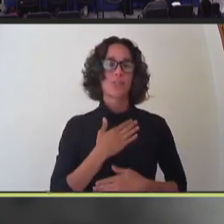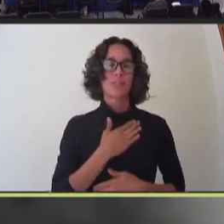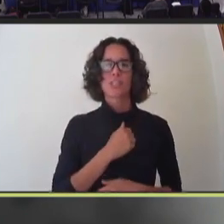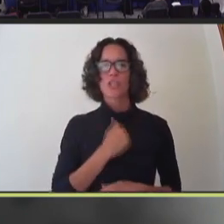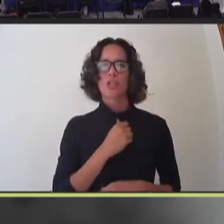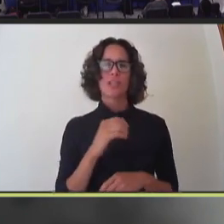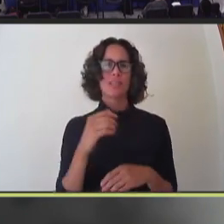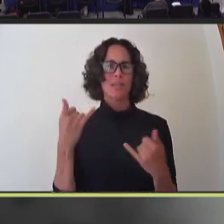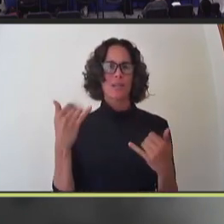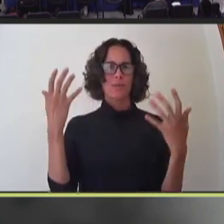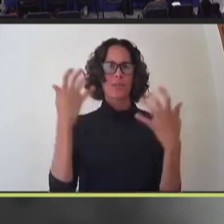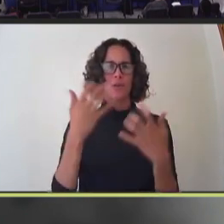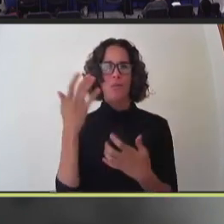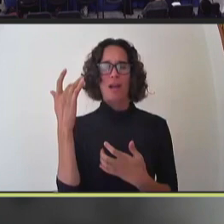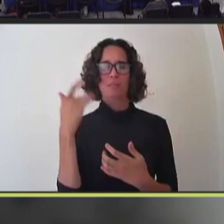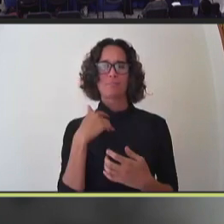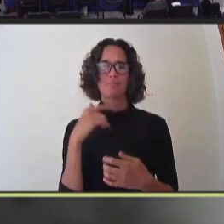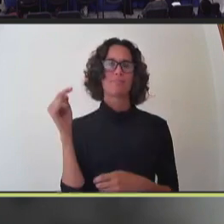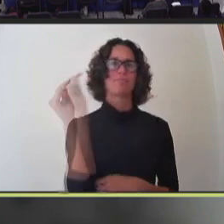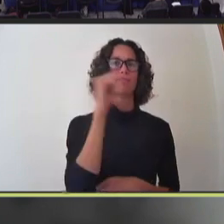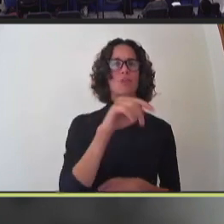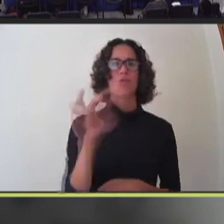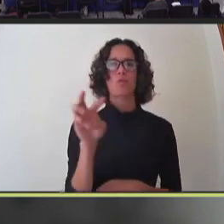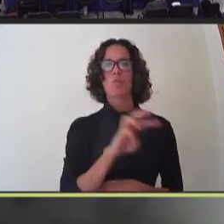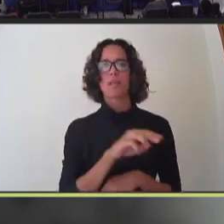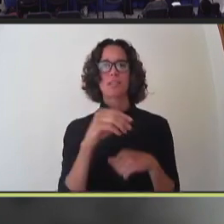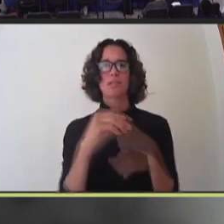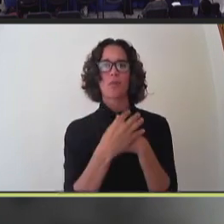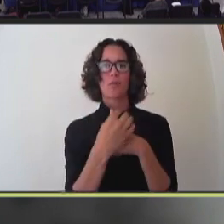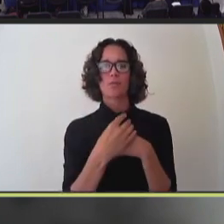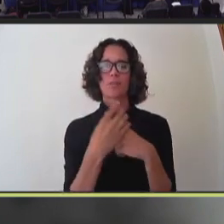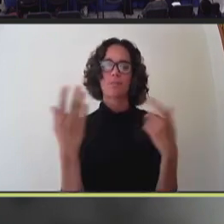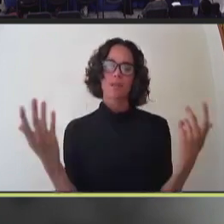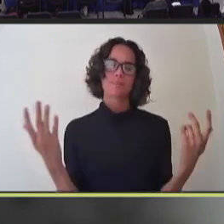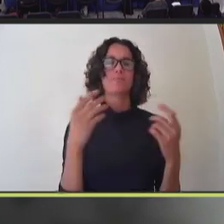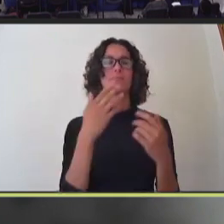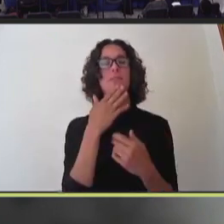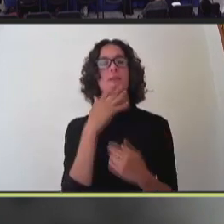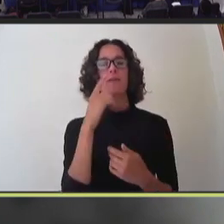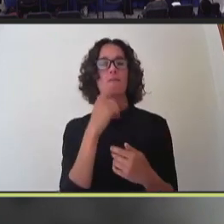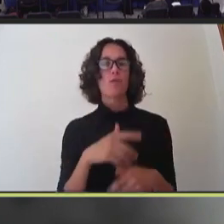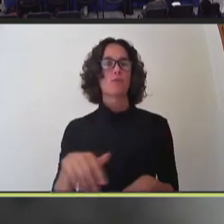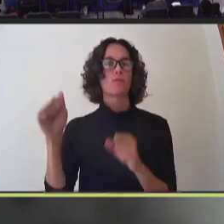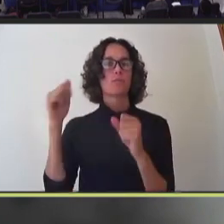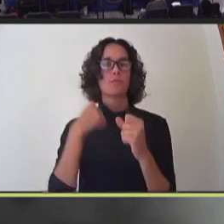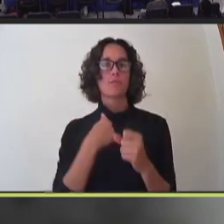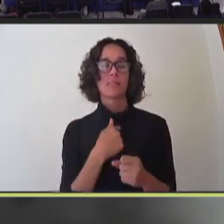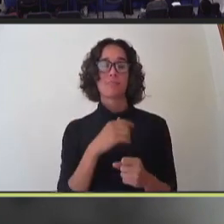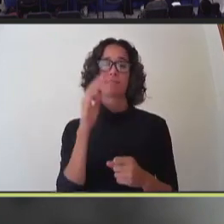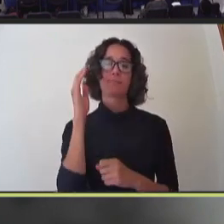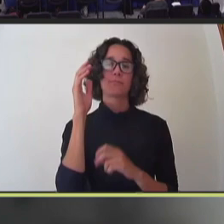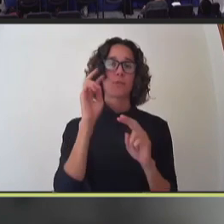over here, but thanks for having me. And I am looking forward to providing an update and